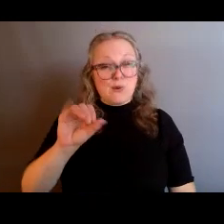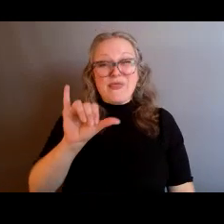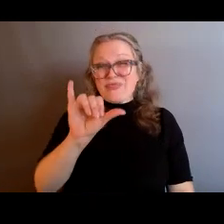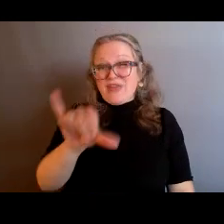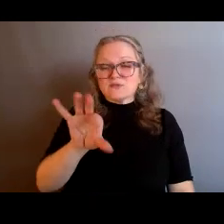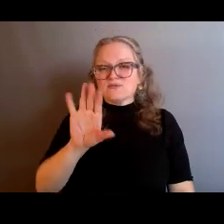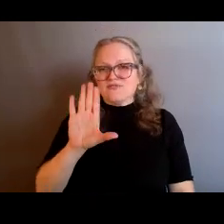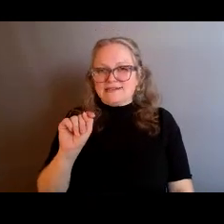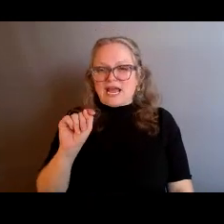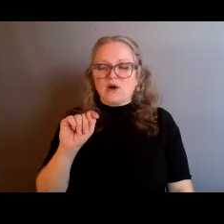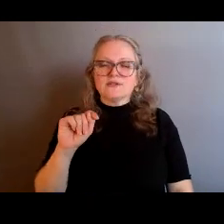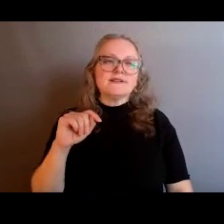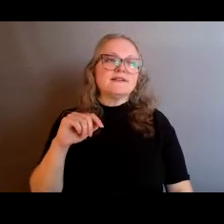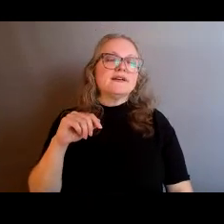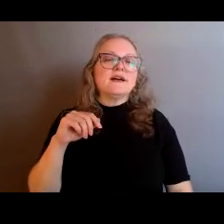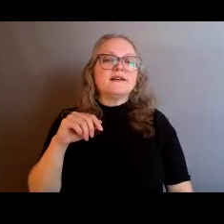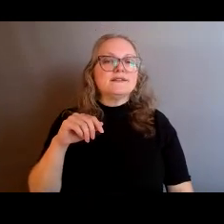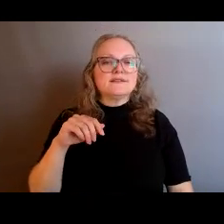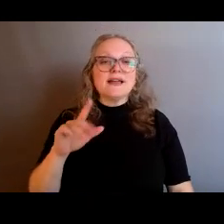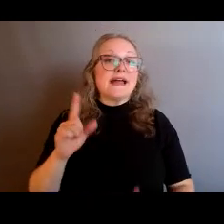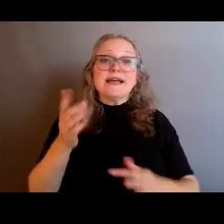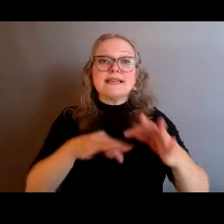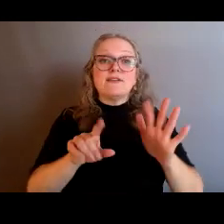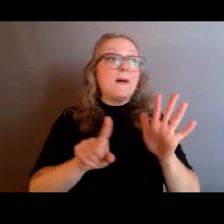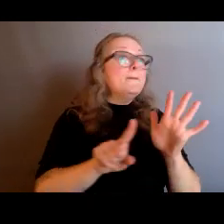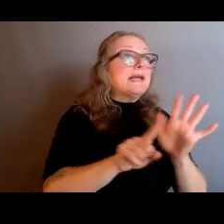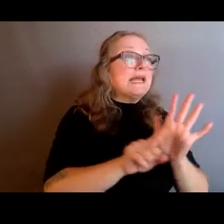We're going to, we're going to instead of beeps, we're going to give words and